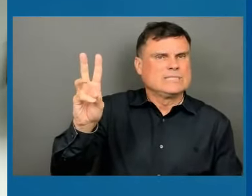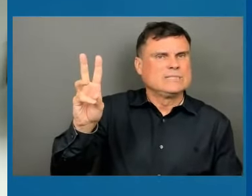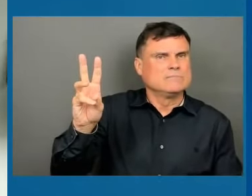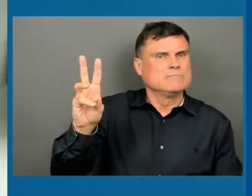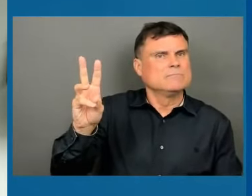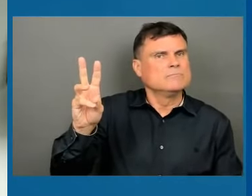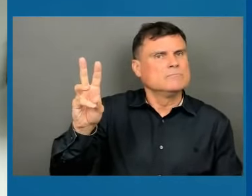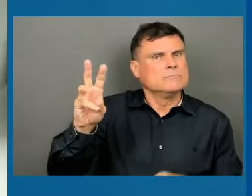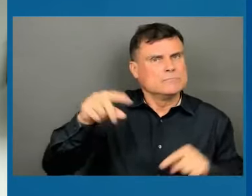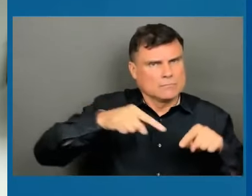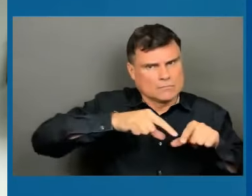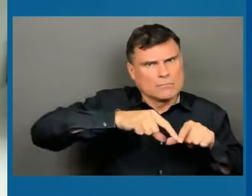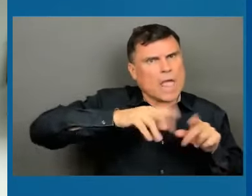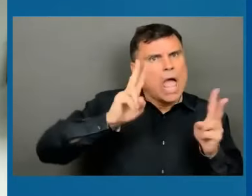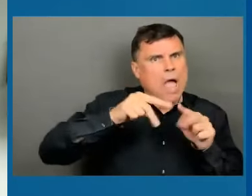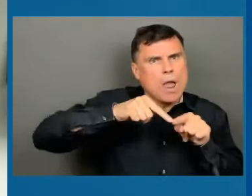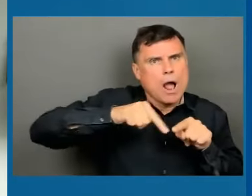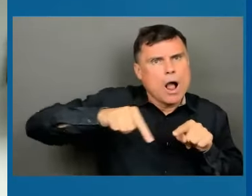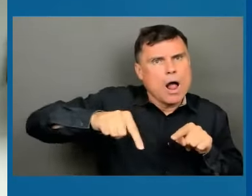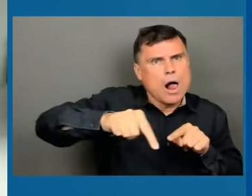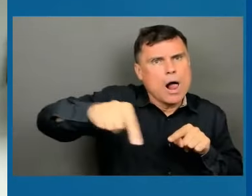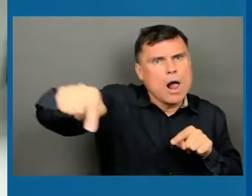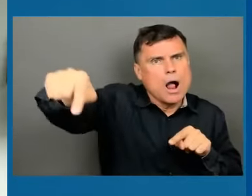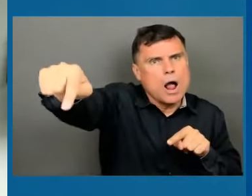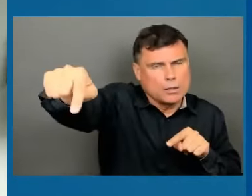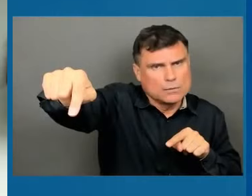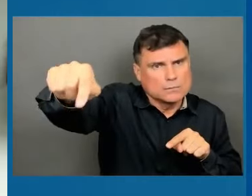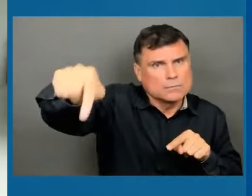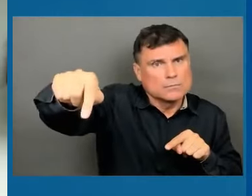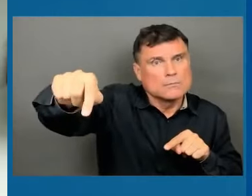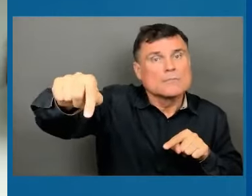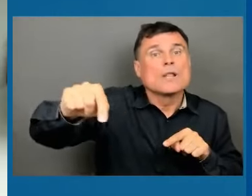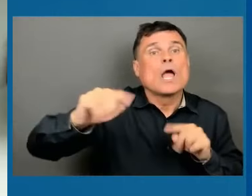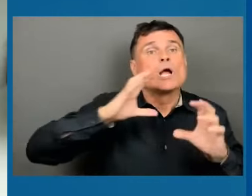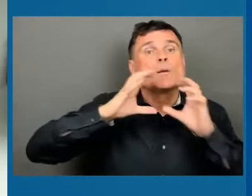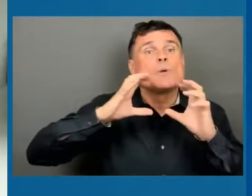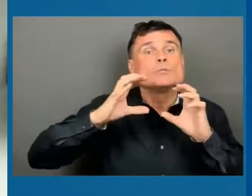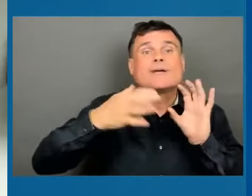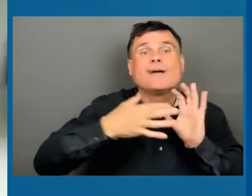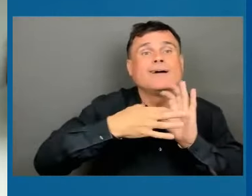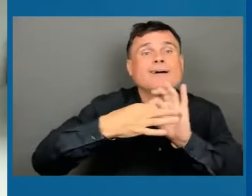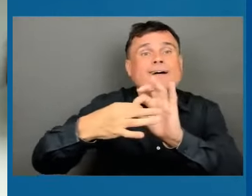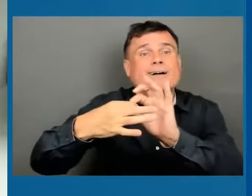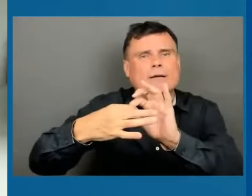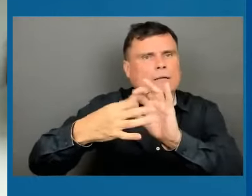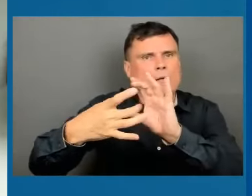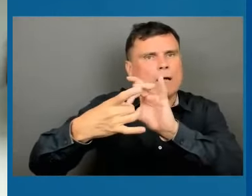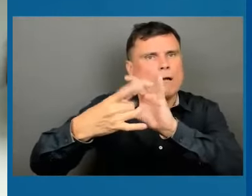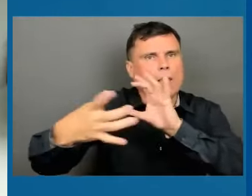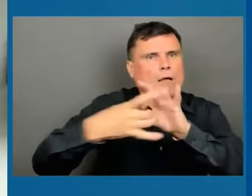in an emergency situation to communicate with residents if